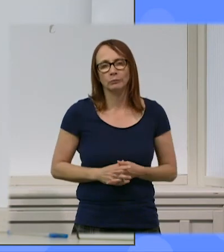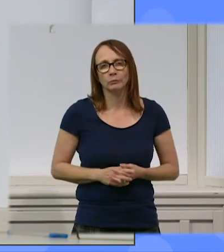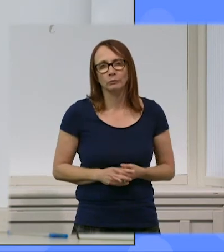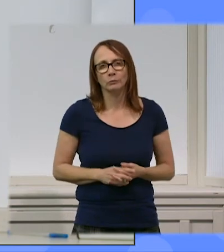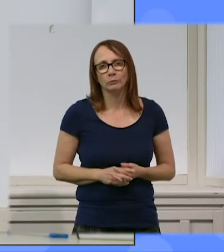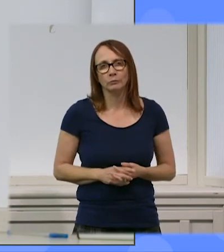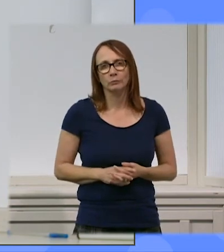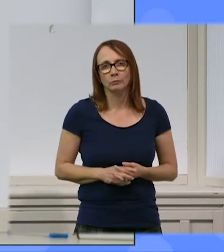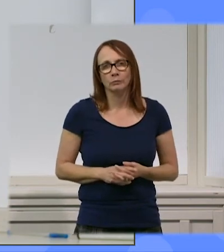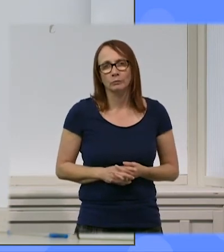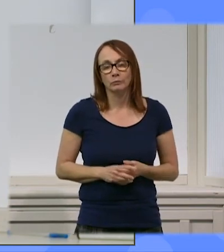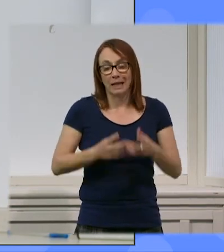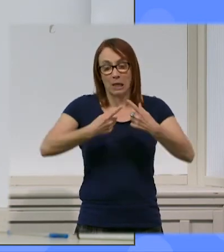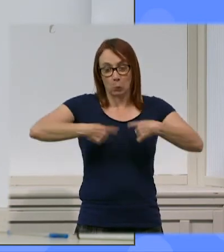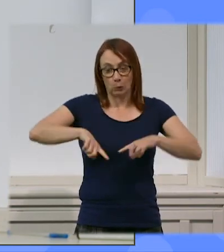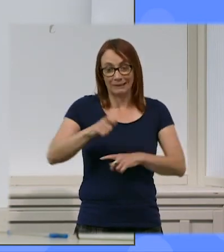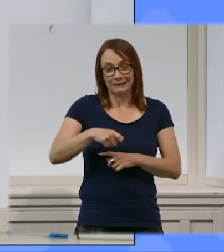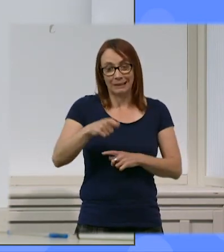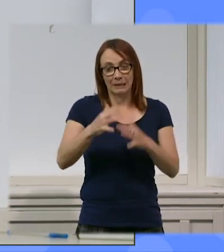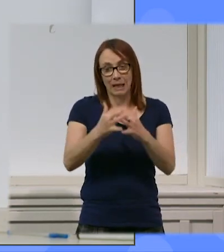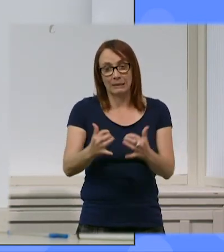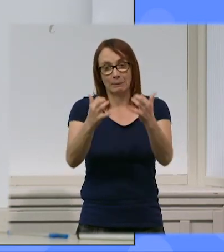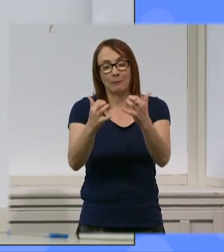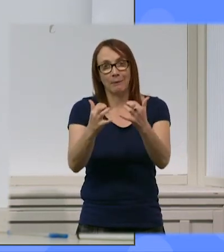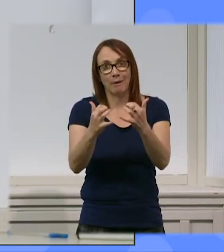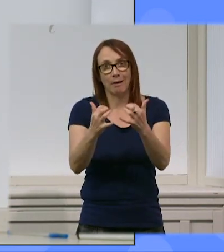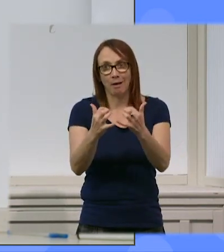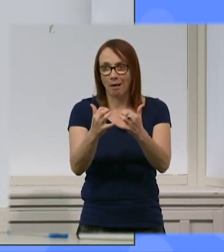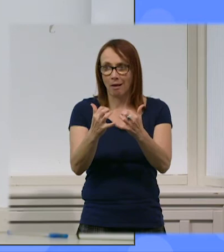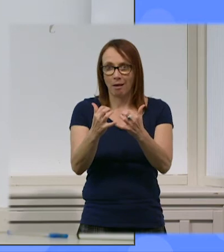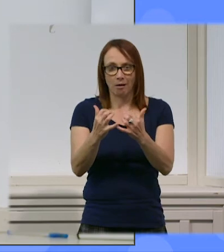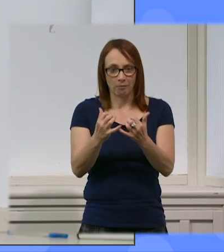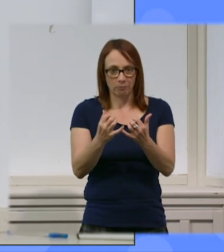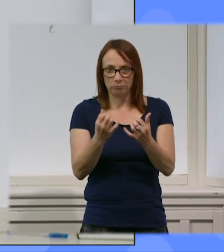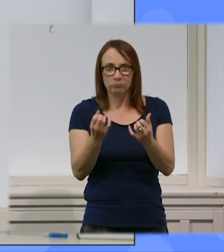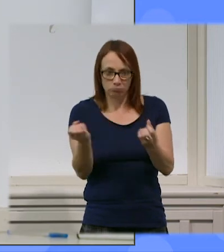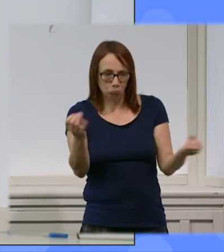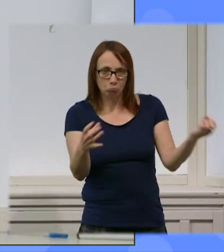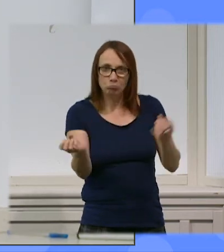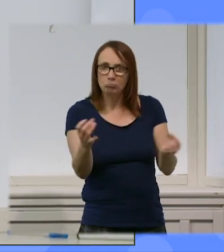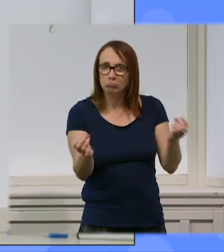the citizens assembly have a chance to have our say on what we would like to happen and how we would like to be involved in meeting those challenges and